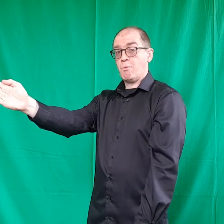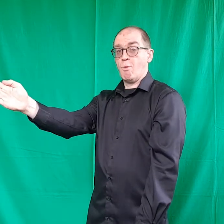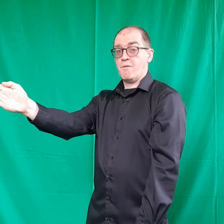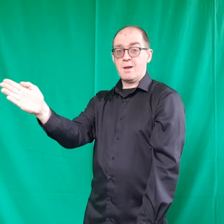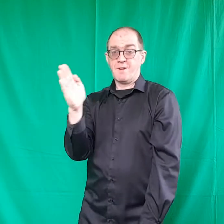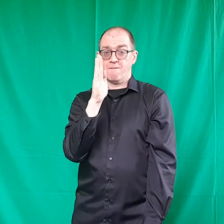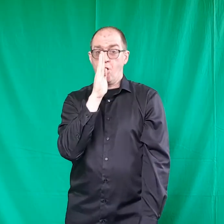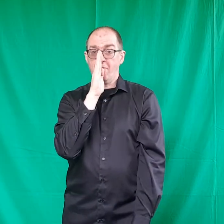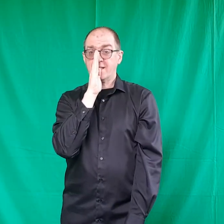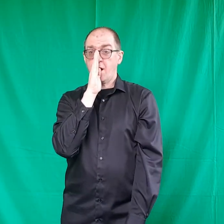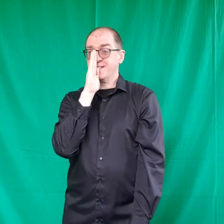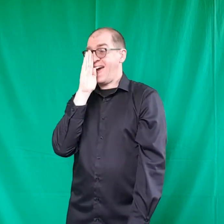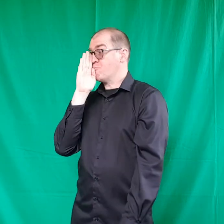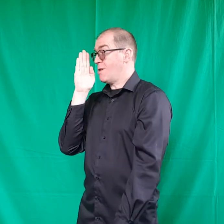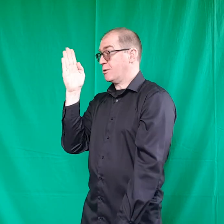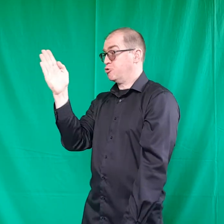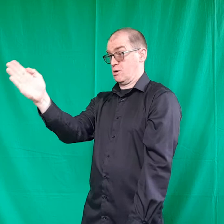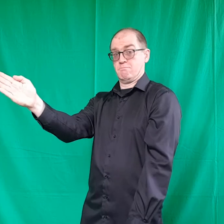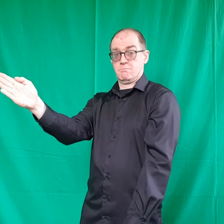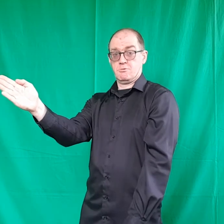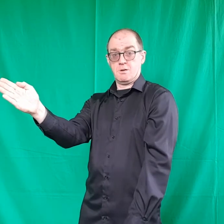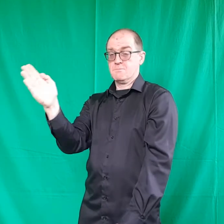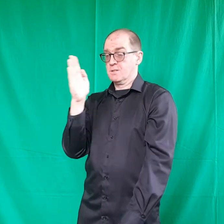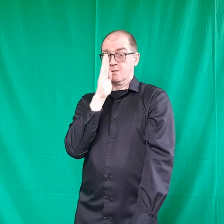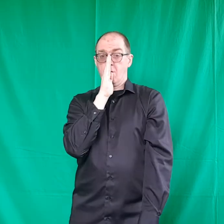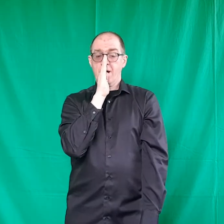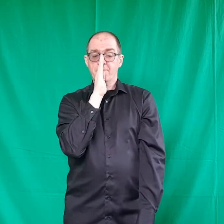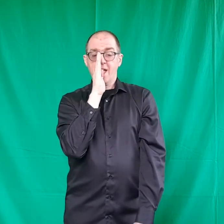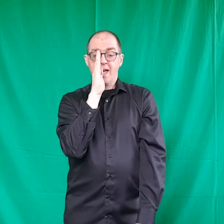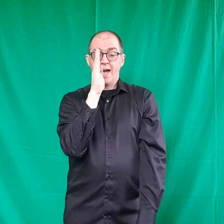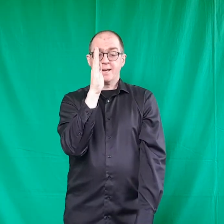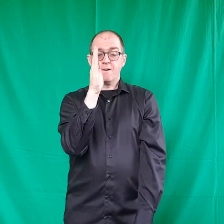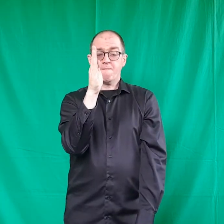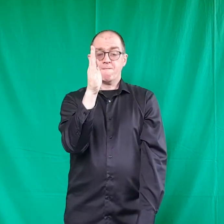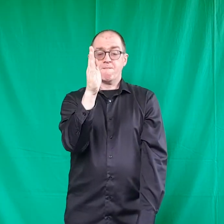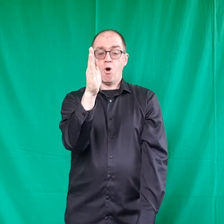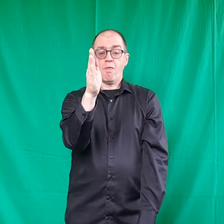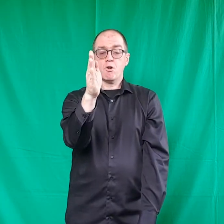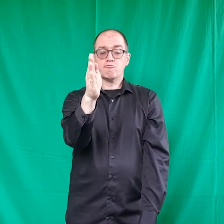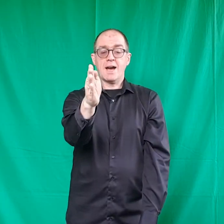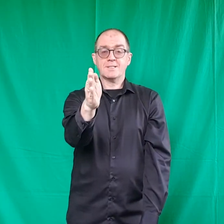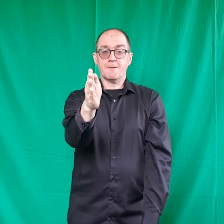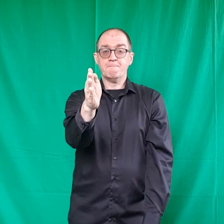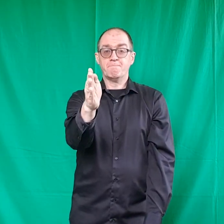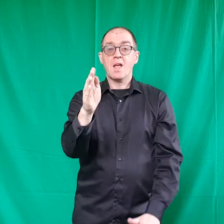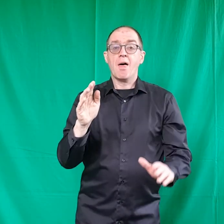That's what we're aiming for. That's our direction. Alright? So we're - 'Heading for the horizon'